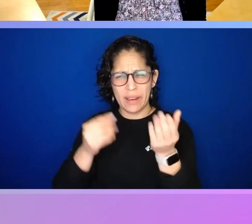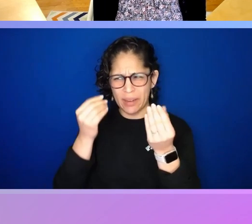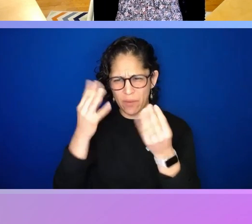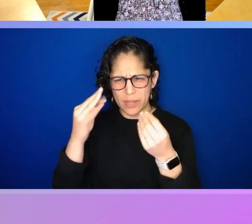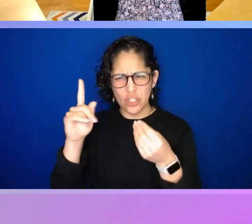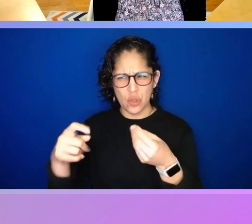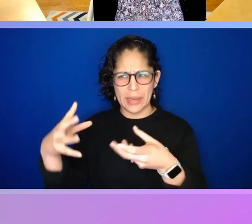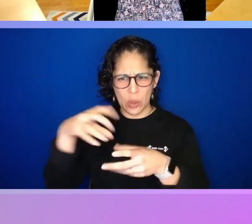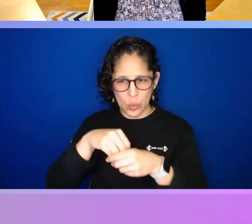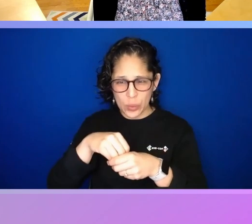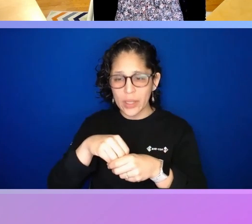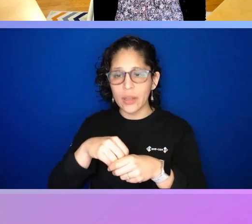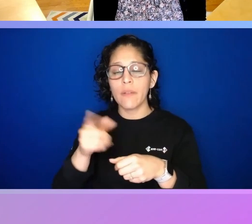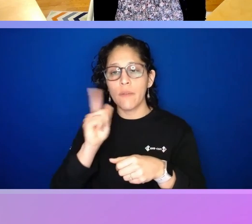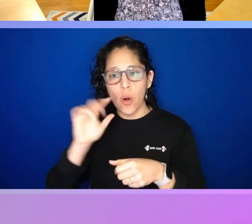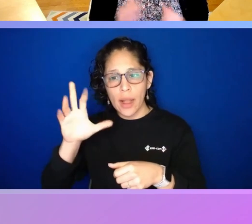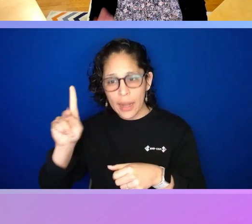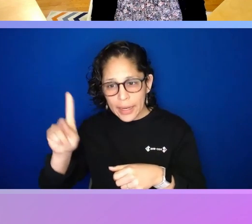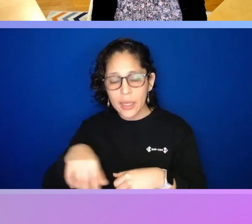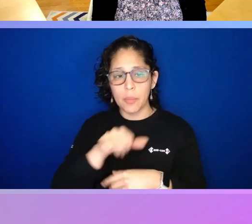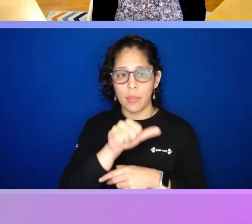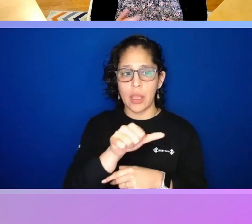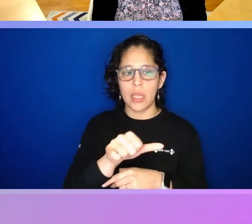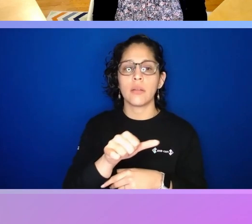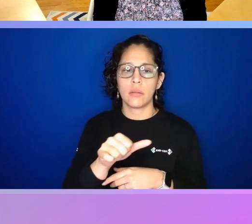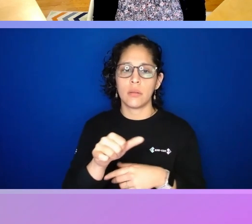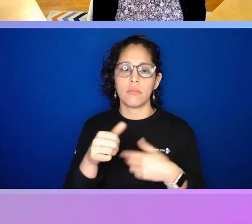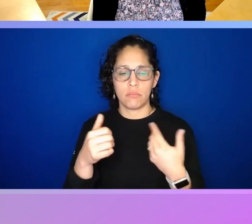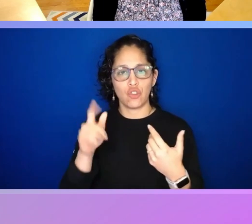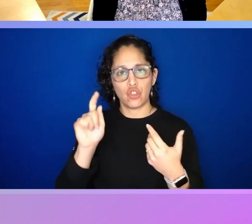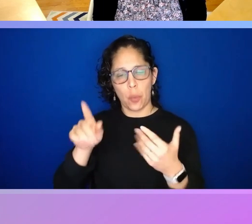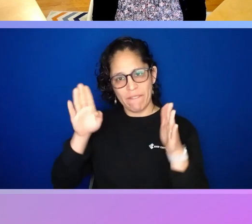black. So there's different options to give more detail to your developers.